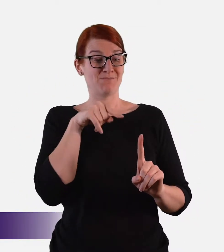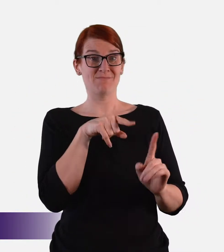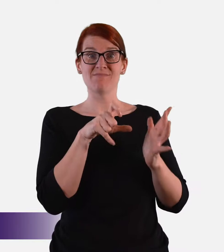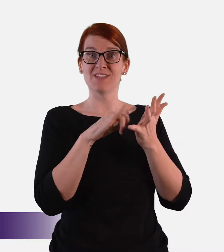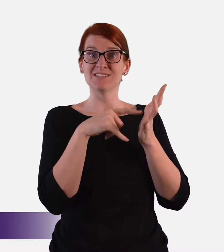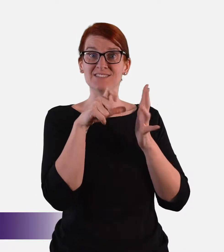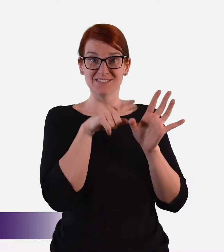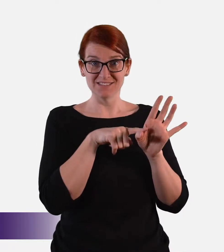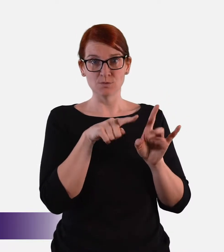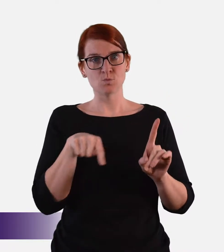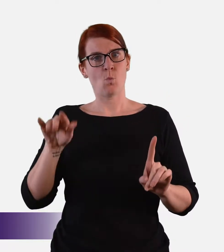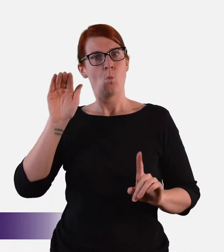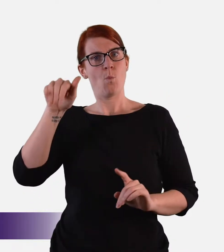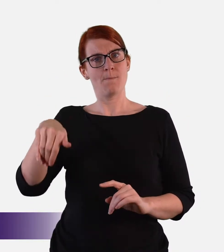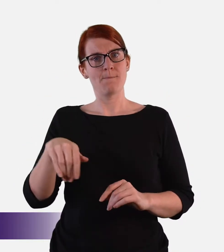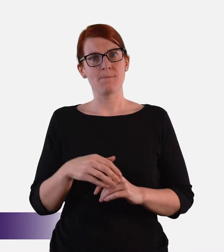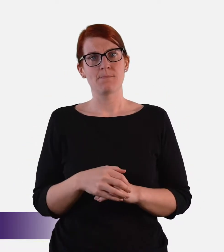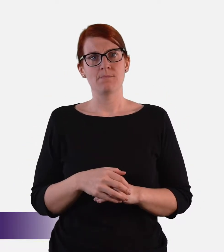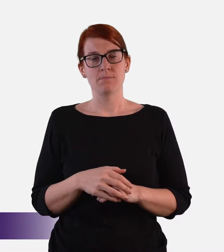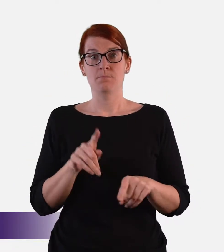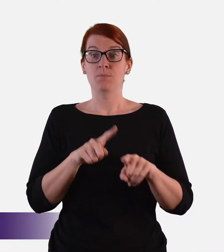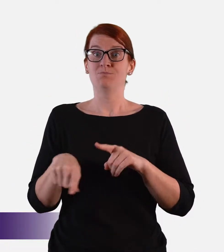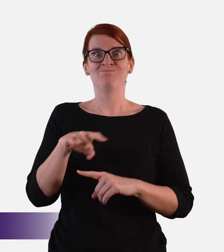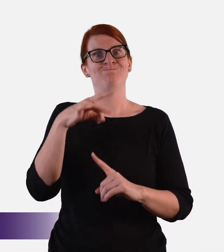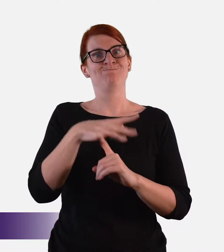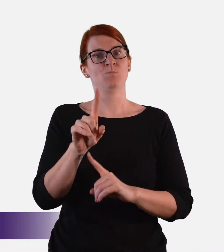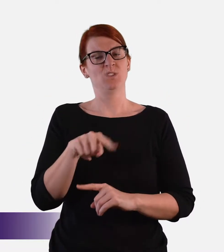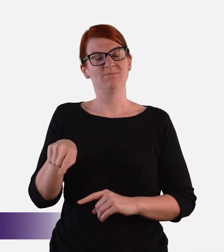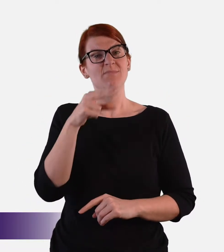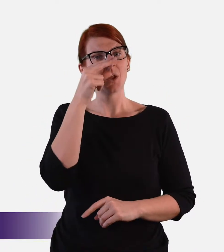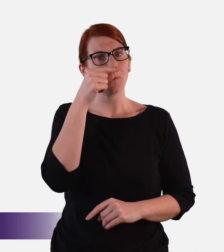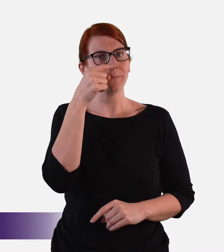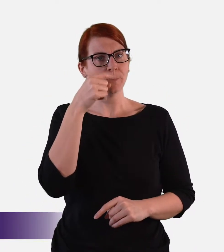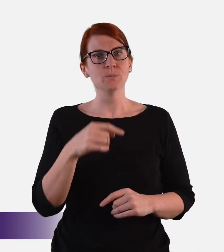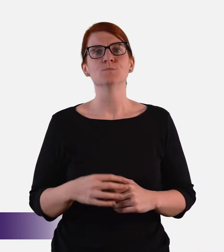from the custodial environment to living at home, particularly for young people.